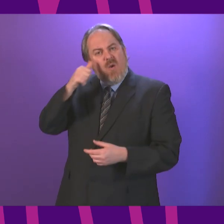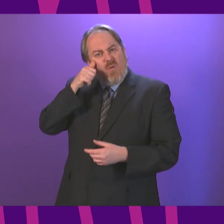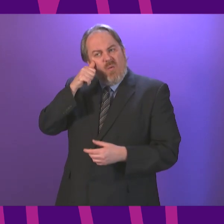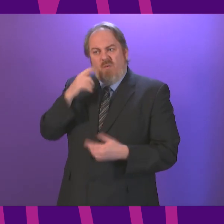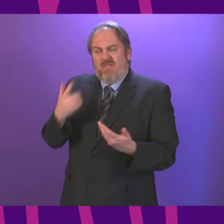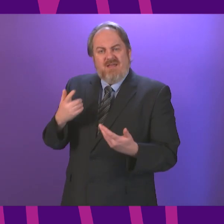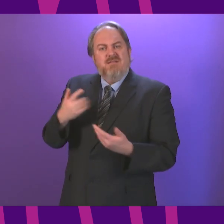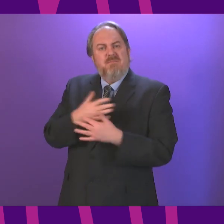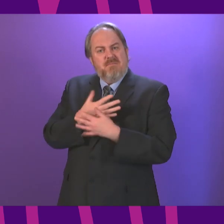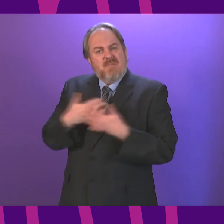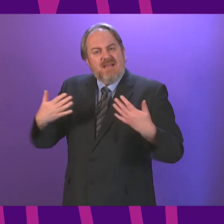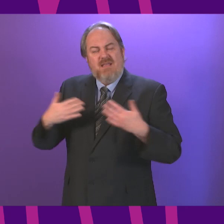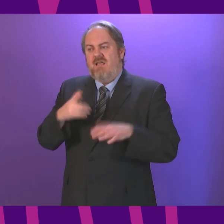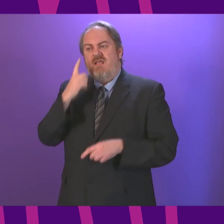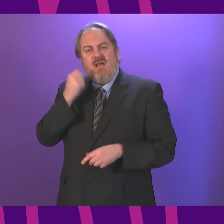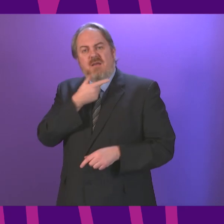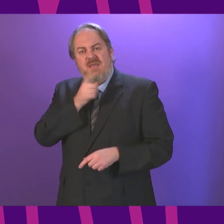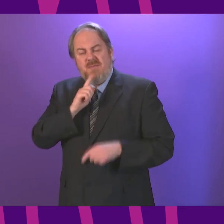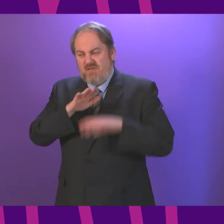that Covid has had on them. That is the point that the Deputy First Minister was making.